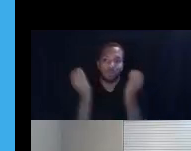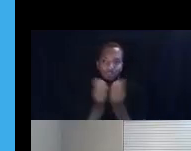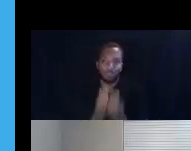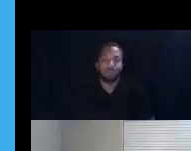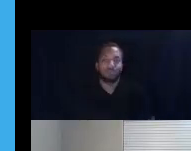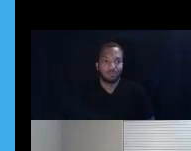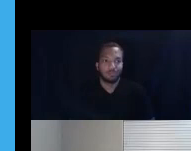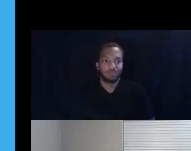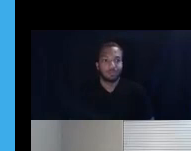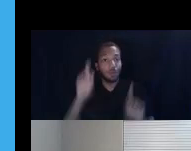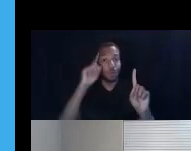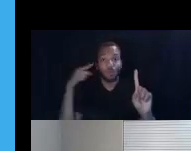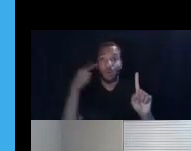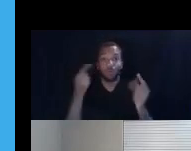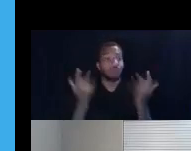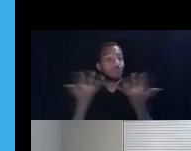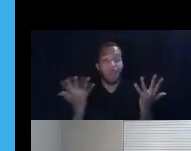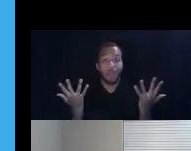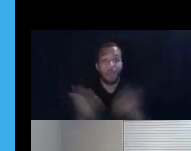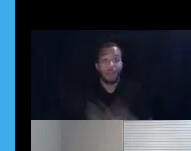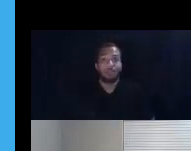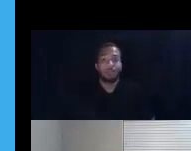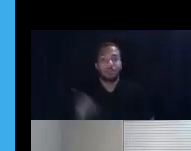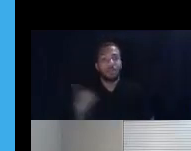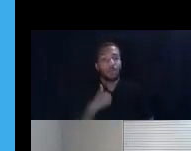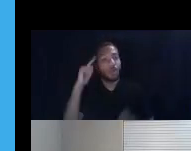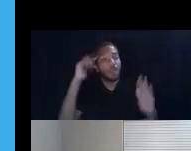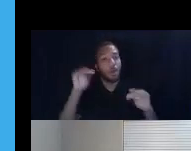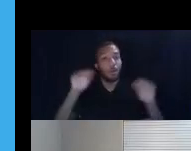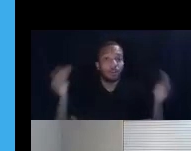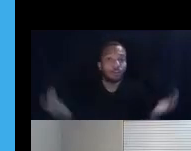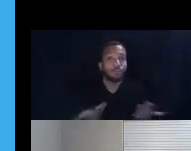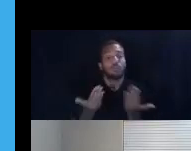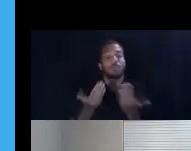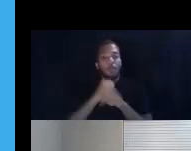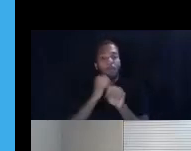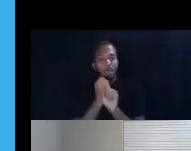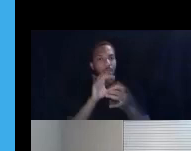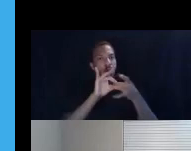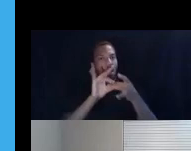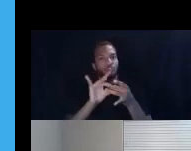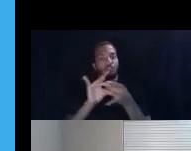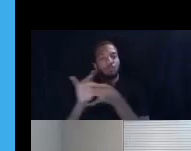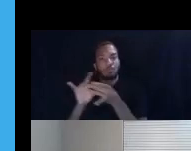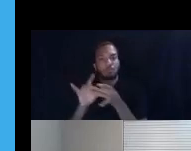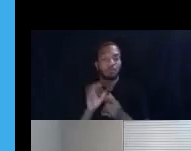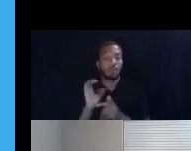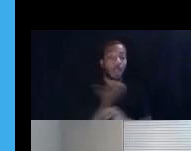And then goals for today. We're hoping to introduce and create connections between our communities and community benefit